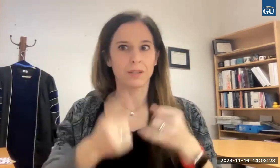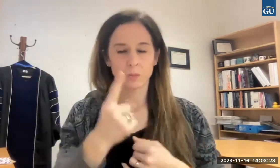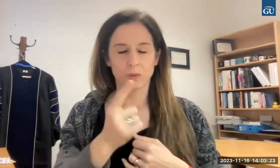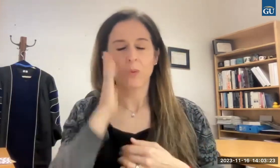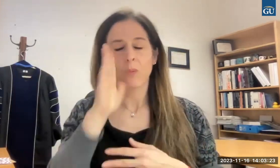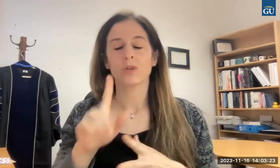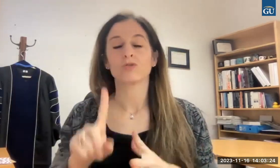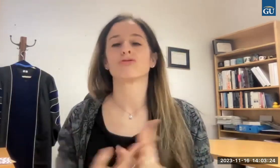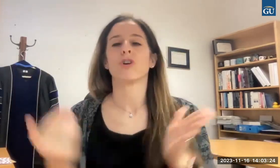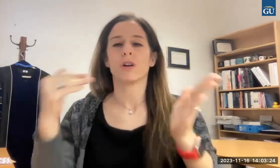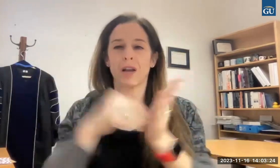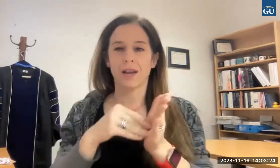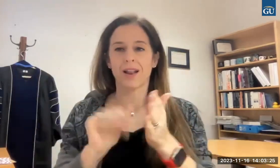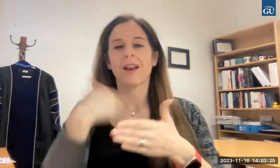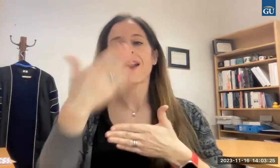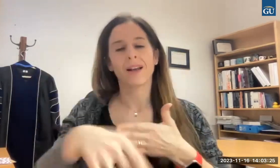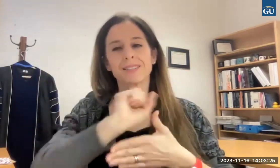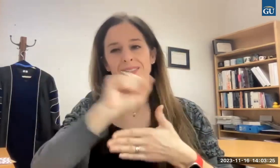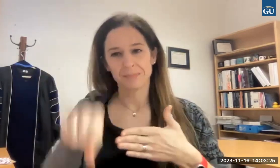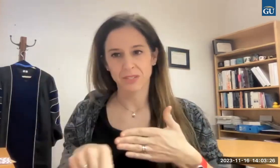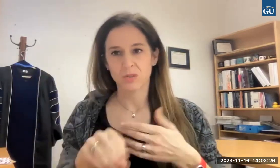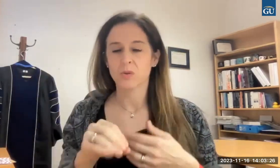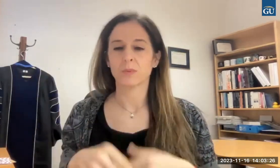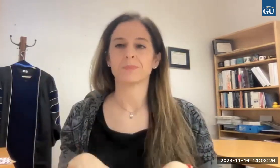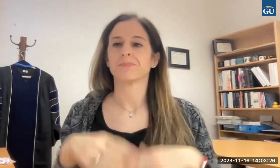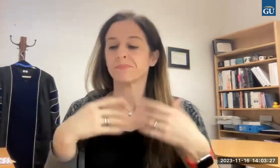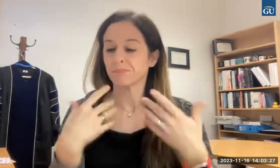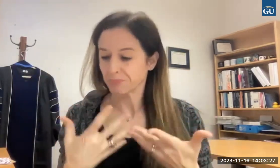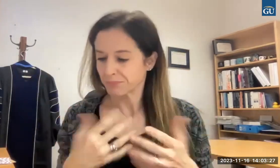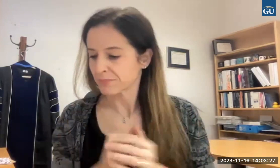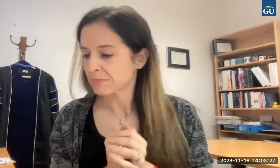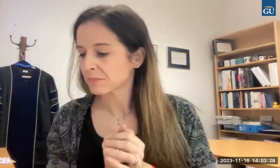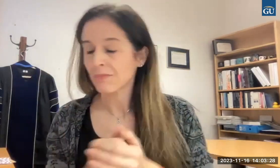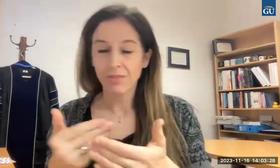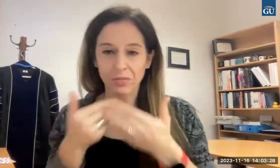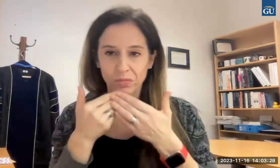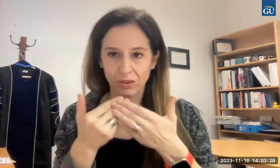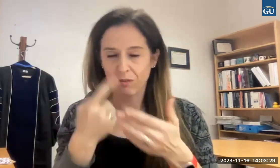This is our last presentation in our Distinguished Lecture Series for our Fall semester. So thank you for joining that.